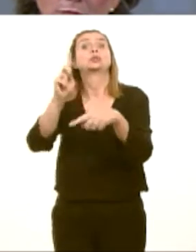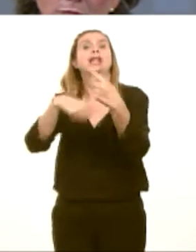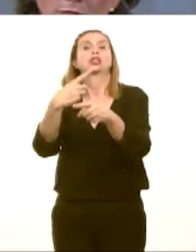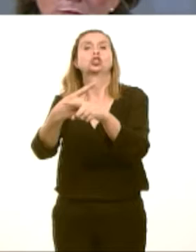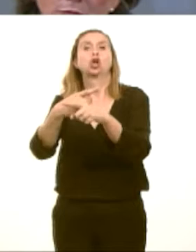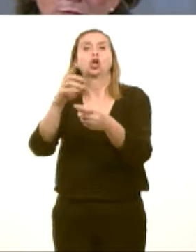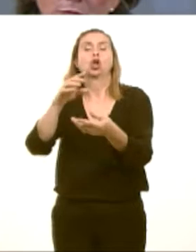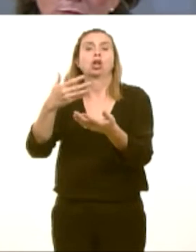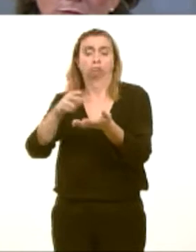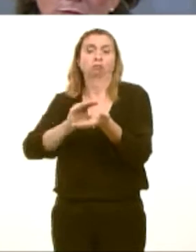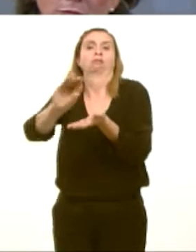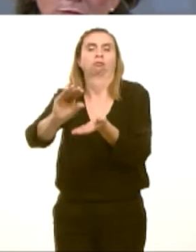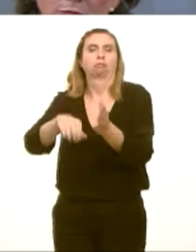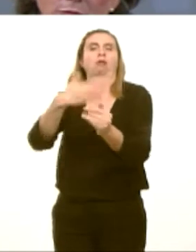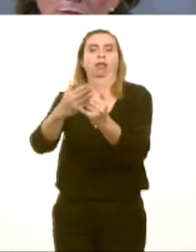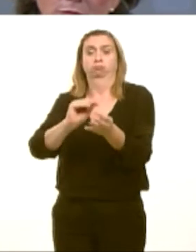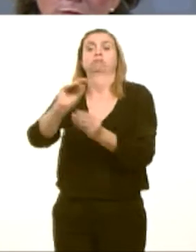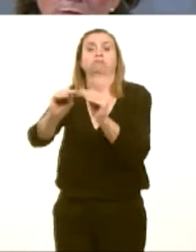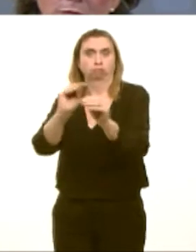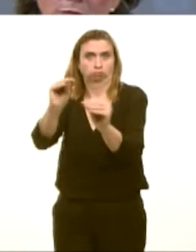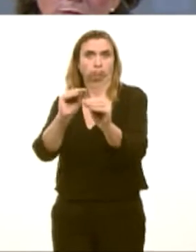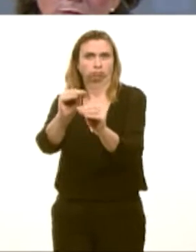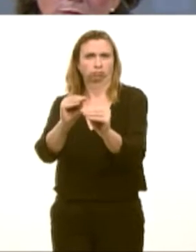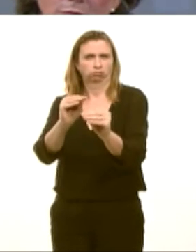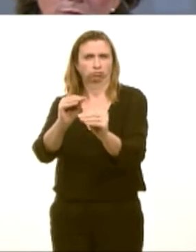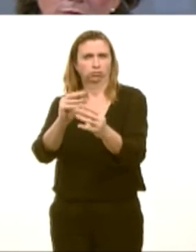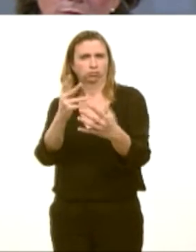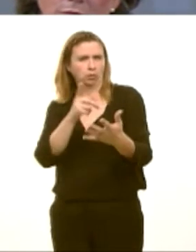I hope you can understand from the points that Iíve put to you why many farmers and